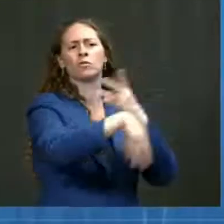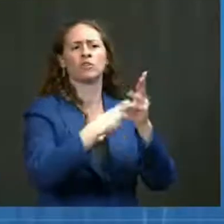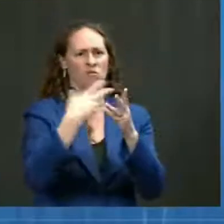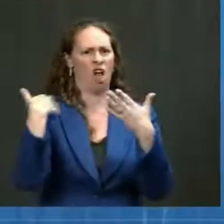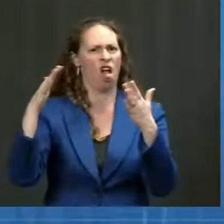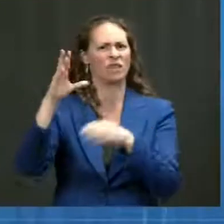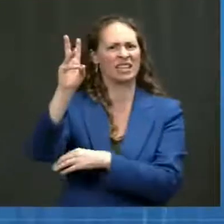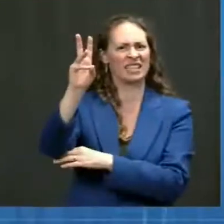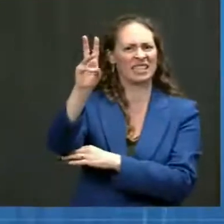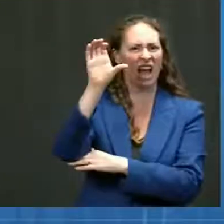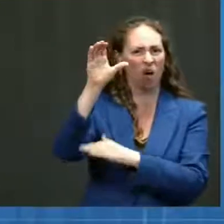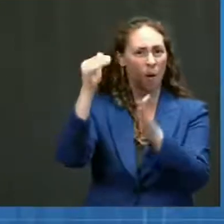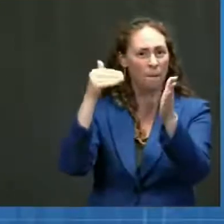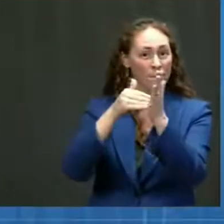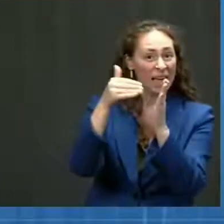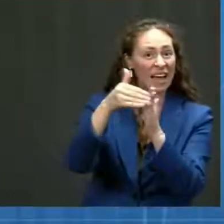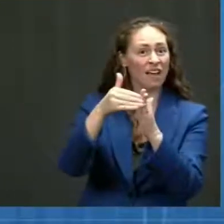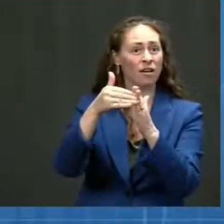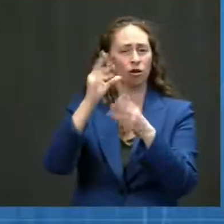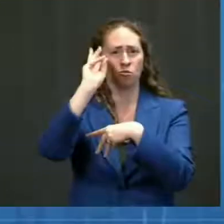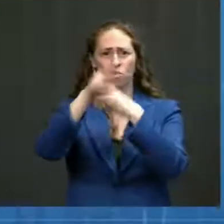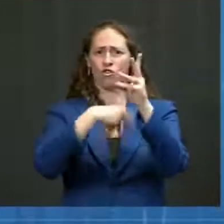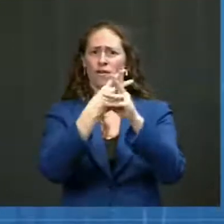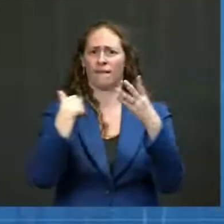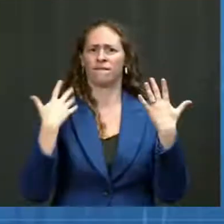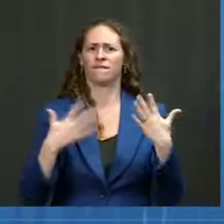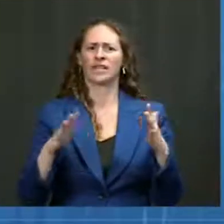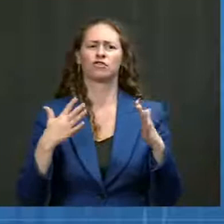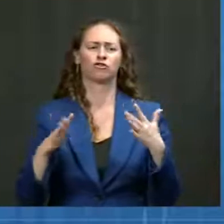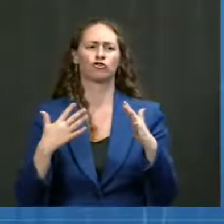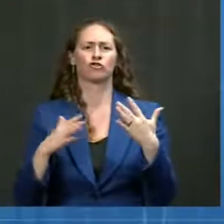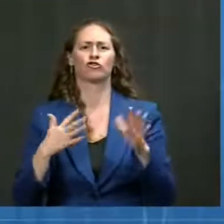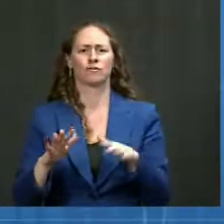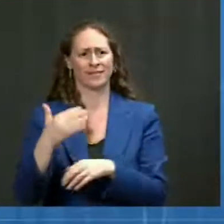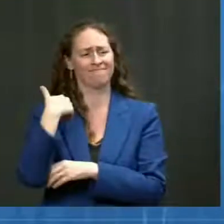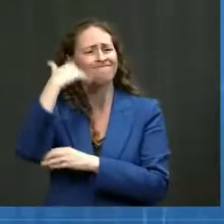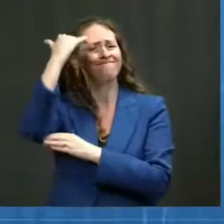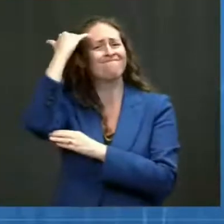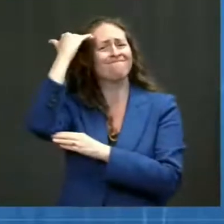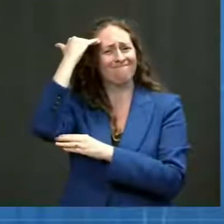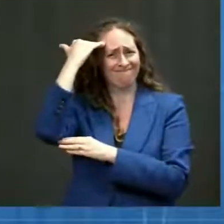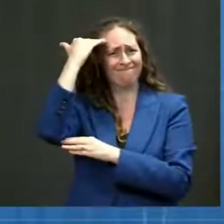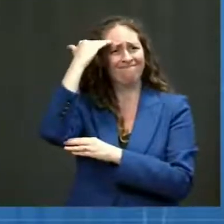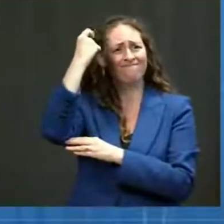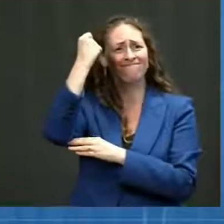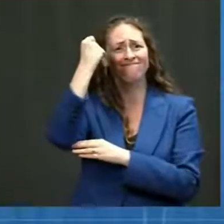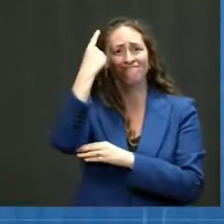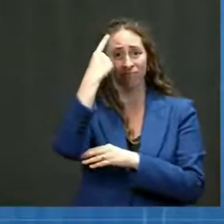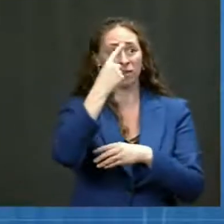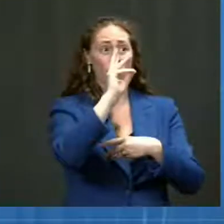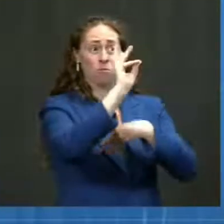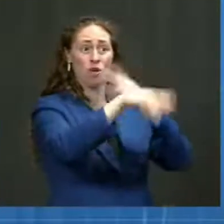600 MILLION DOSES WE HAVE ALREADY COMMITTED TO DONATE GLOBALLY.